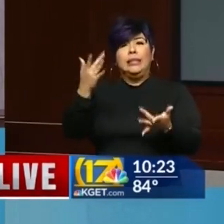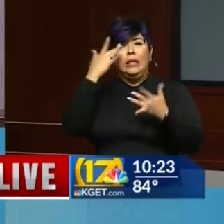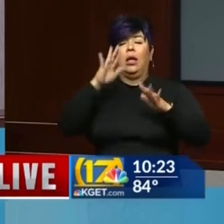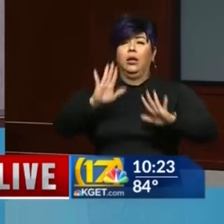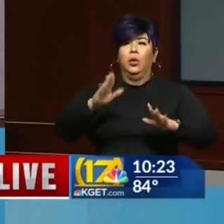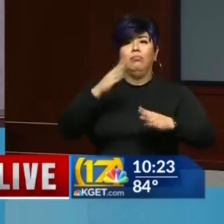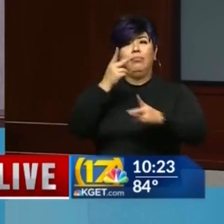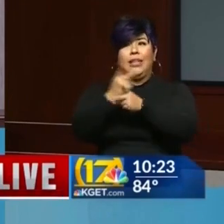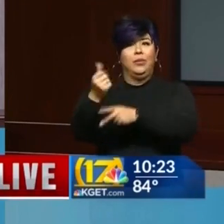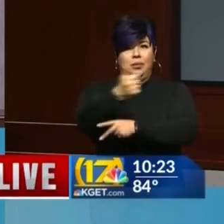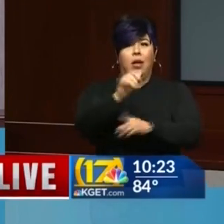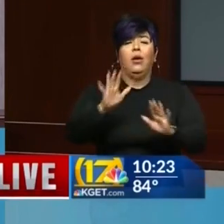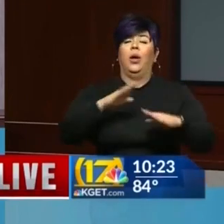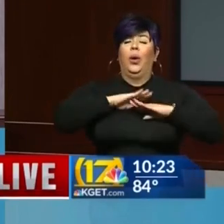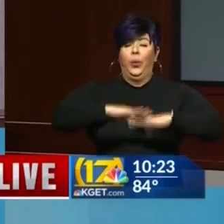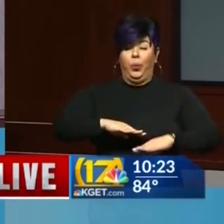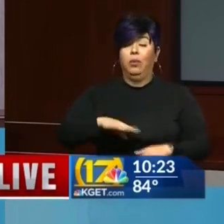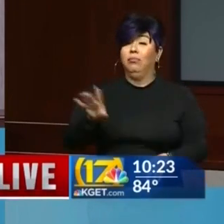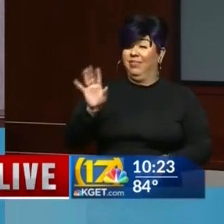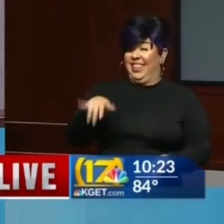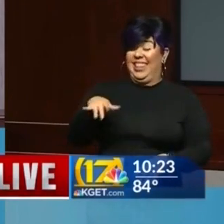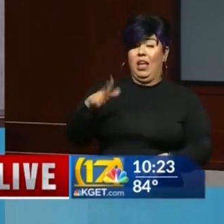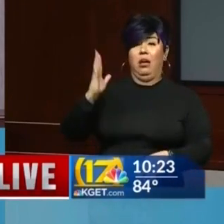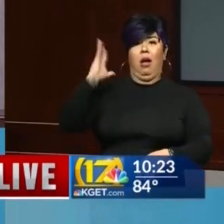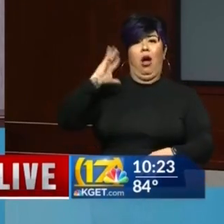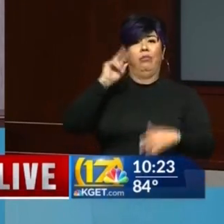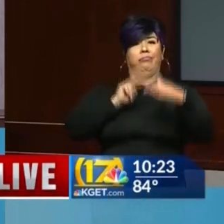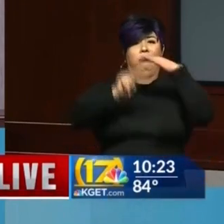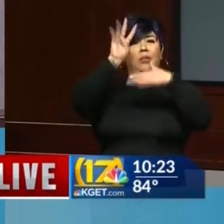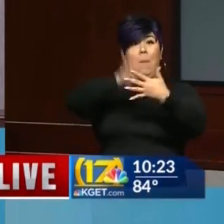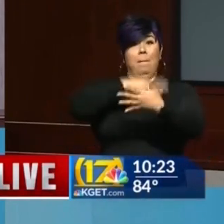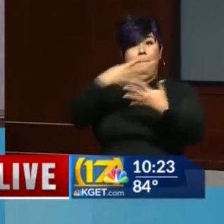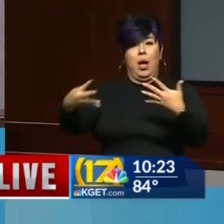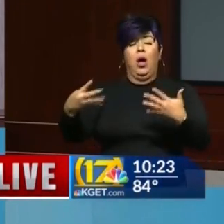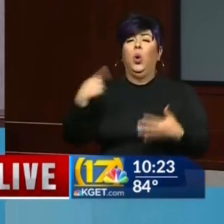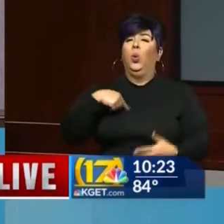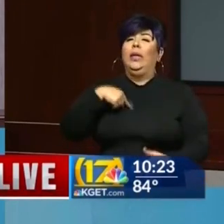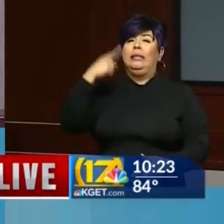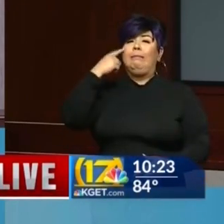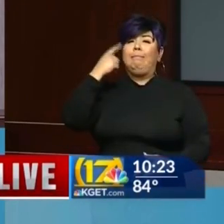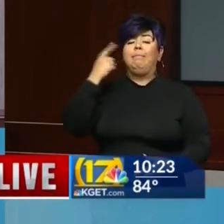GRATEFUL TO OUR COMMUNITY THAT THEY IMPLEMENTED ALL OF THE MITIGATION MEASURES.